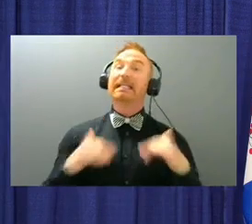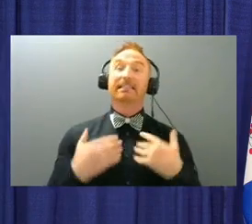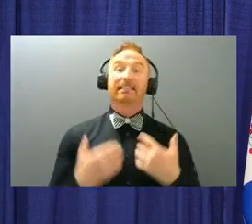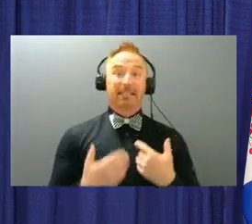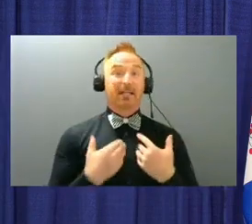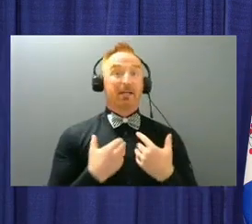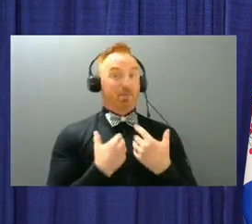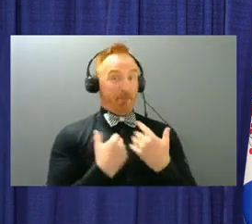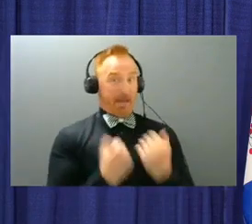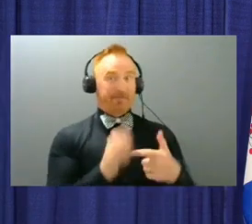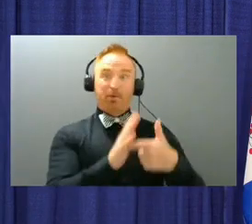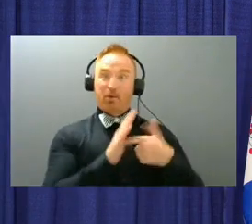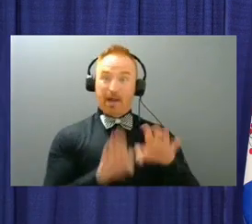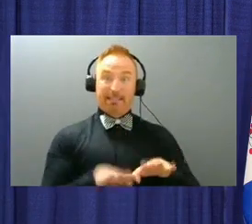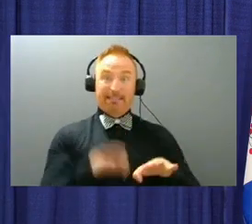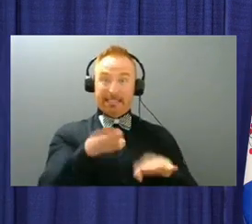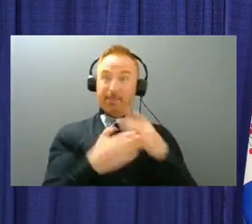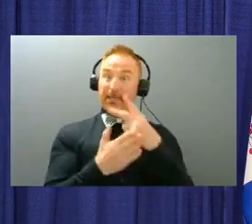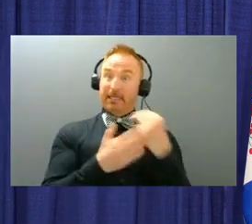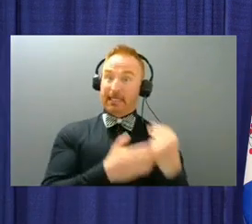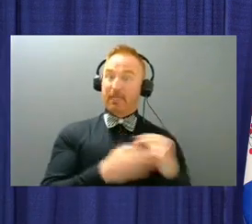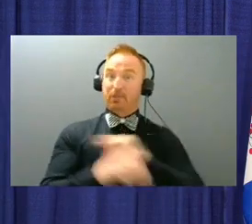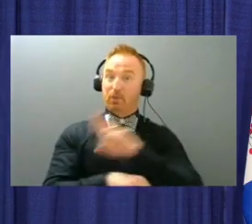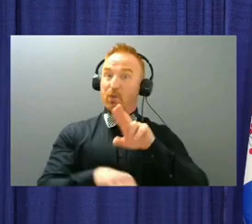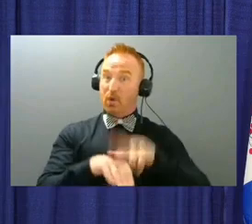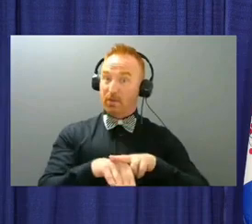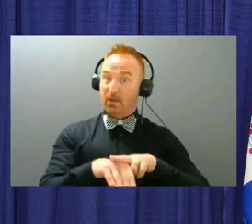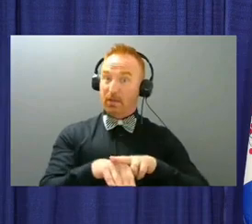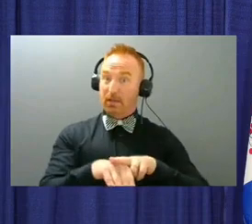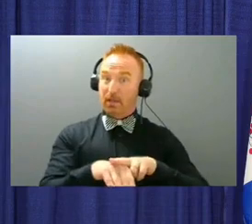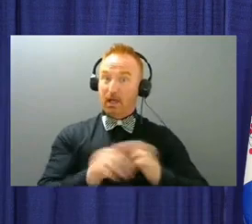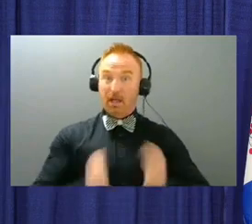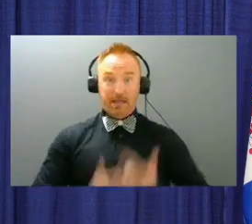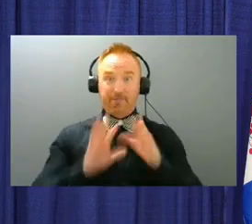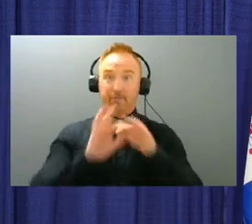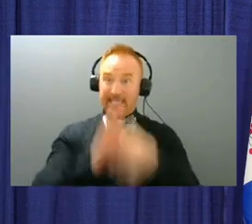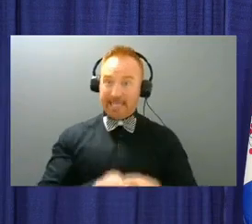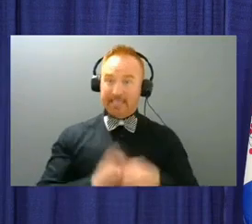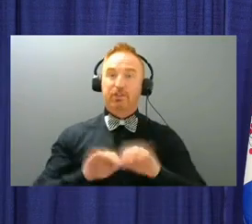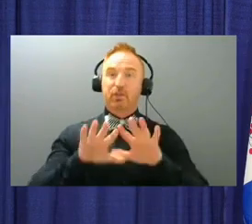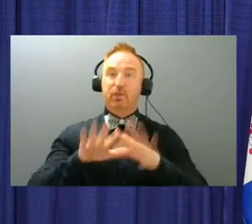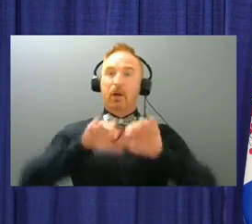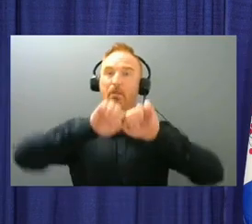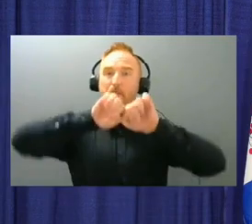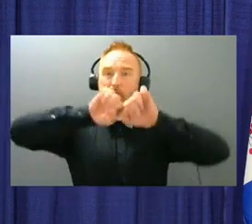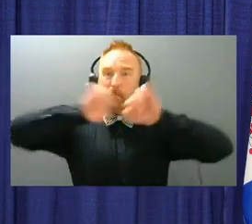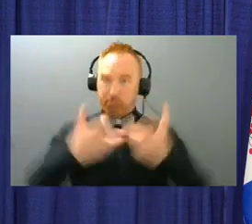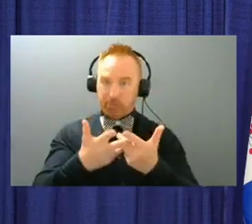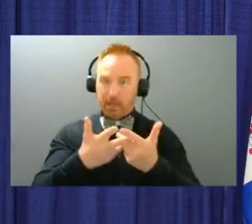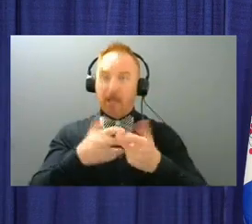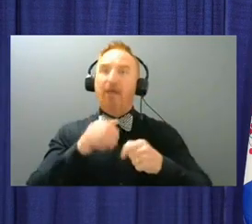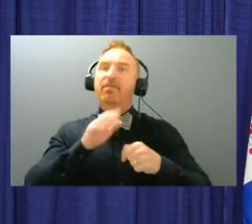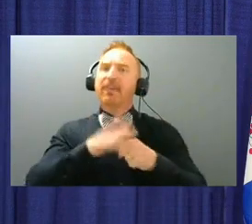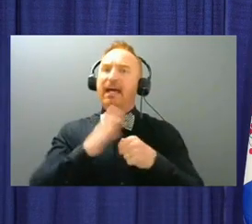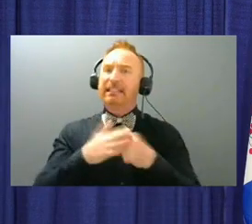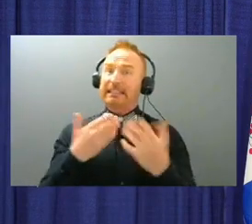This is another brave and necessary step to renormalizing our lives in the face of a pandemic. None of this is easy.